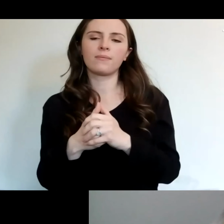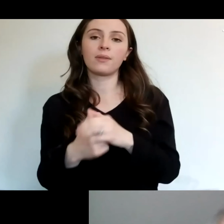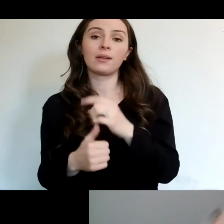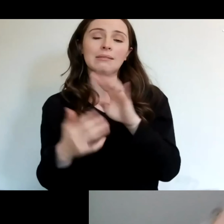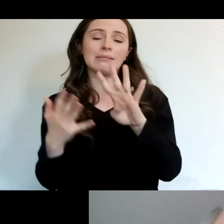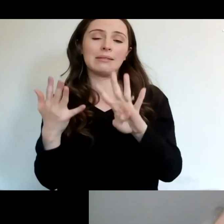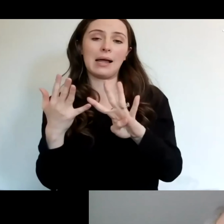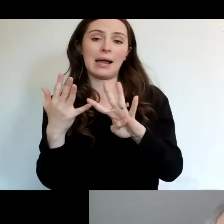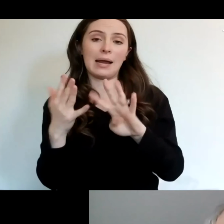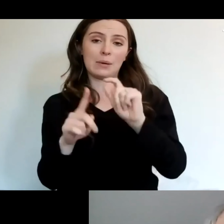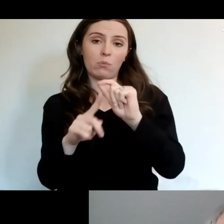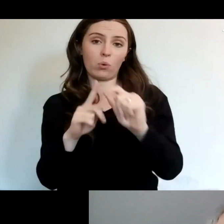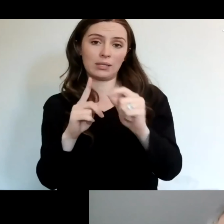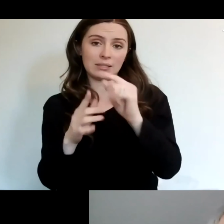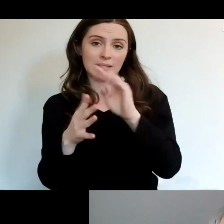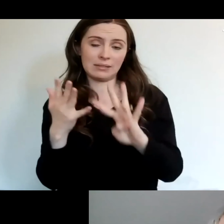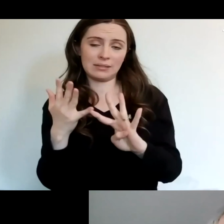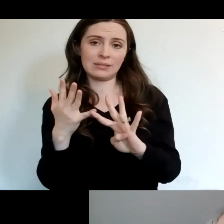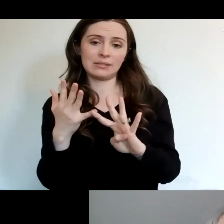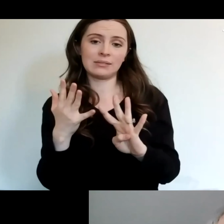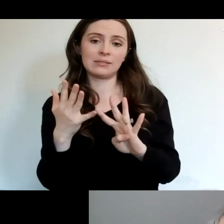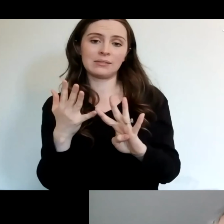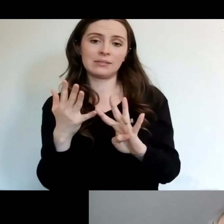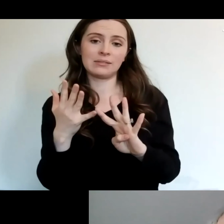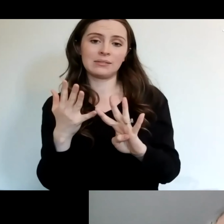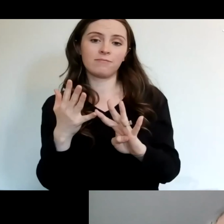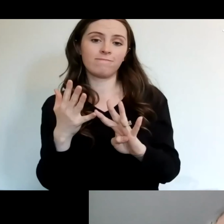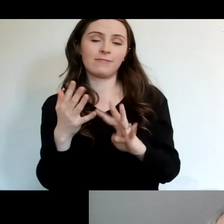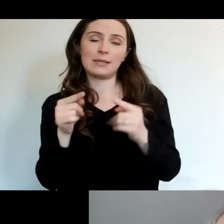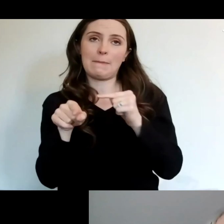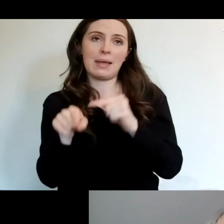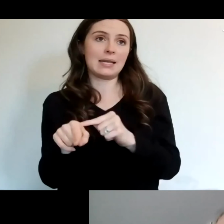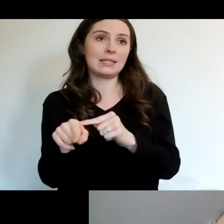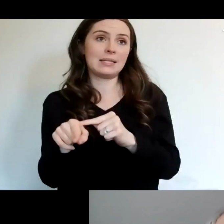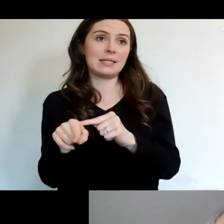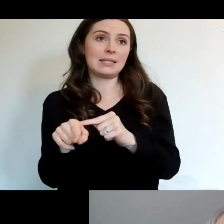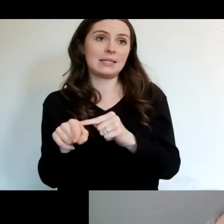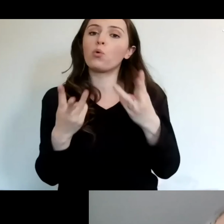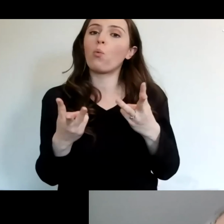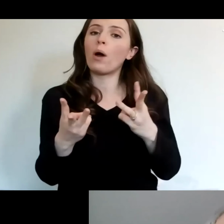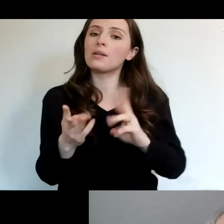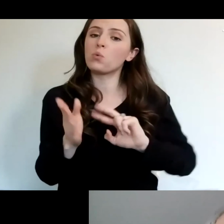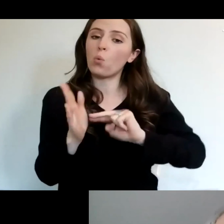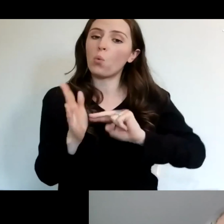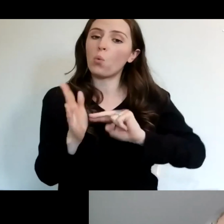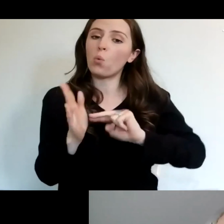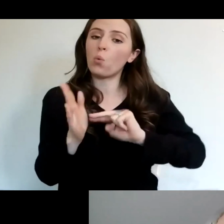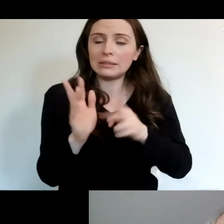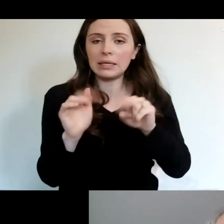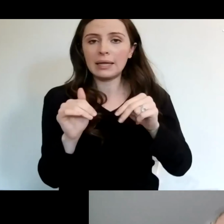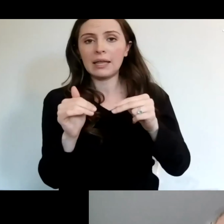but, depending on what you're looking at, you can hone in quite rapidly